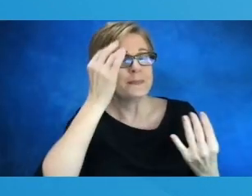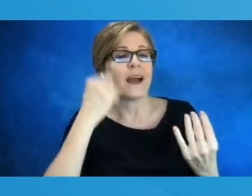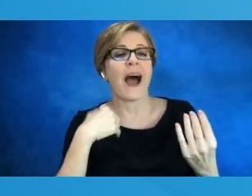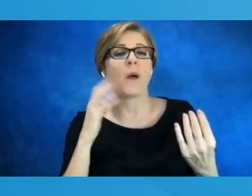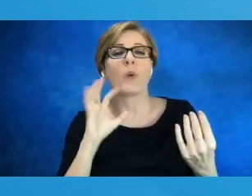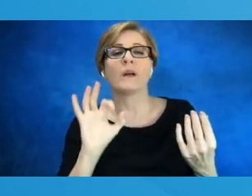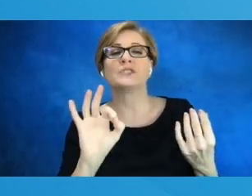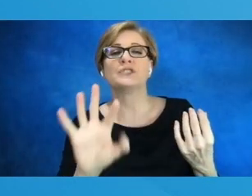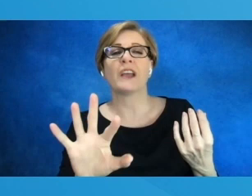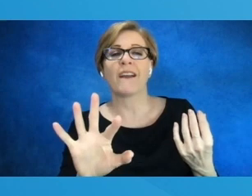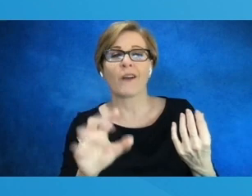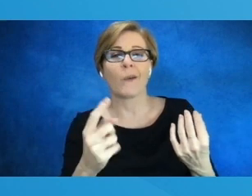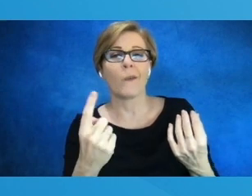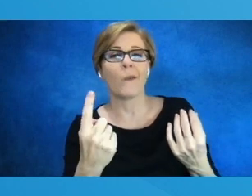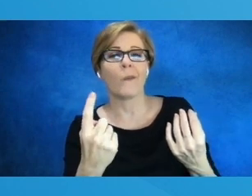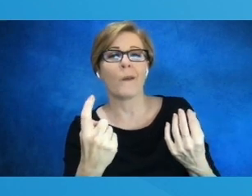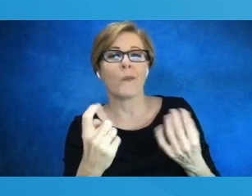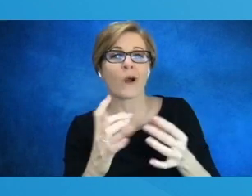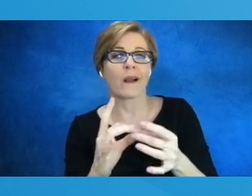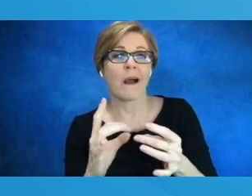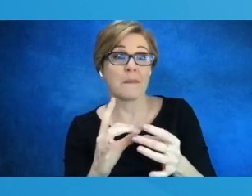answer the question.